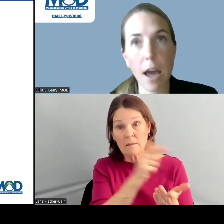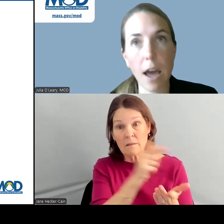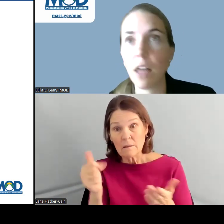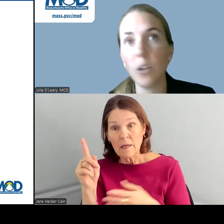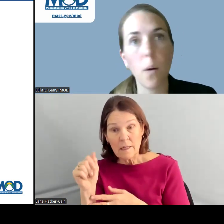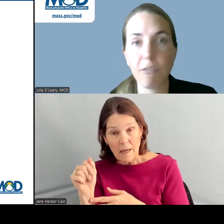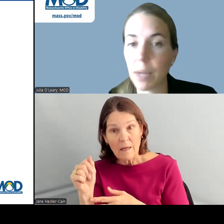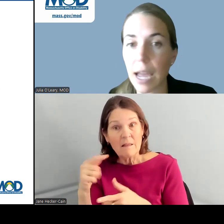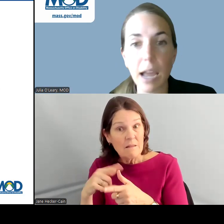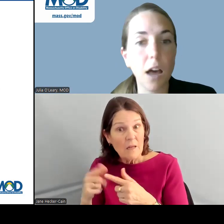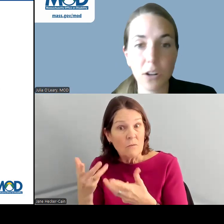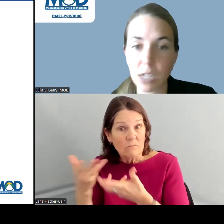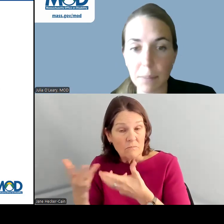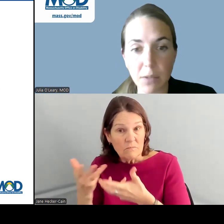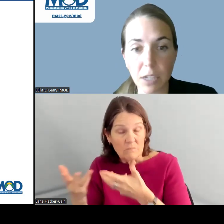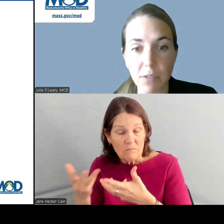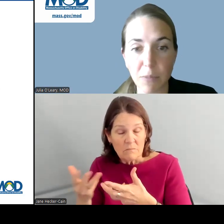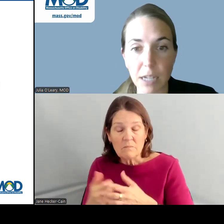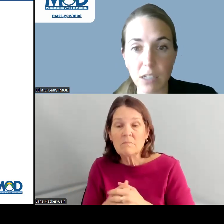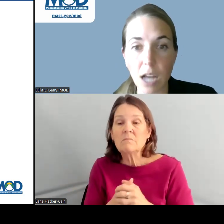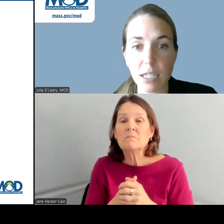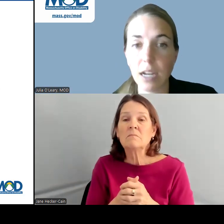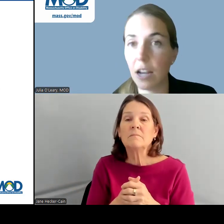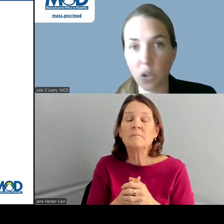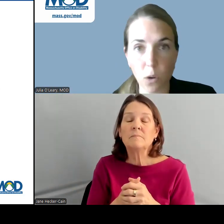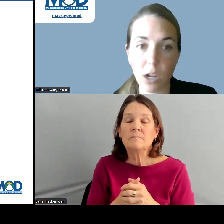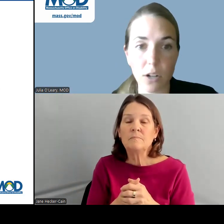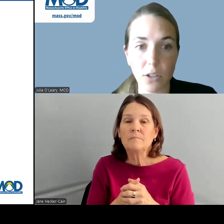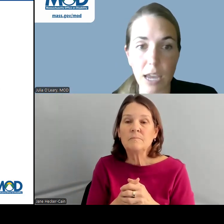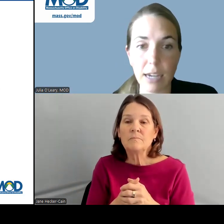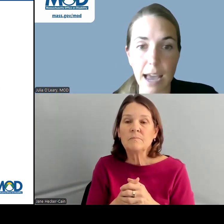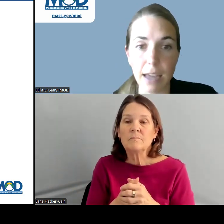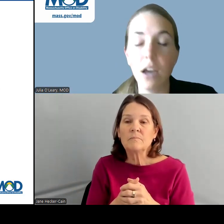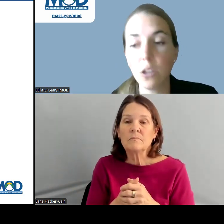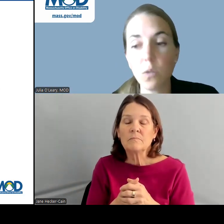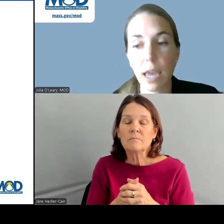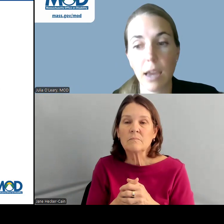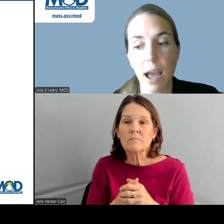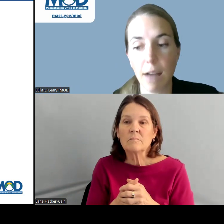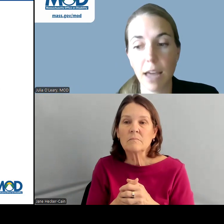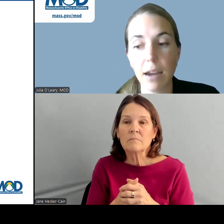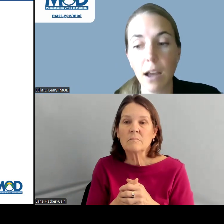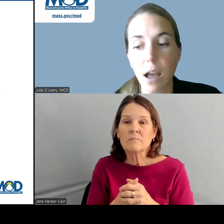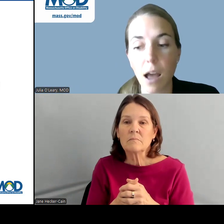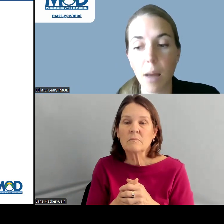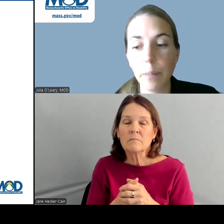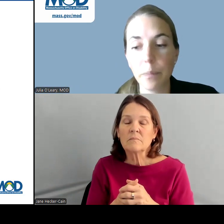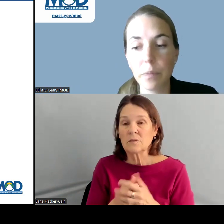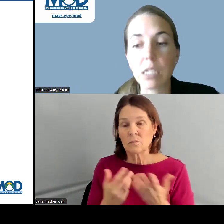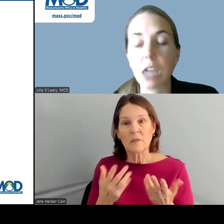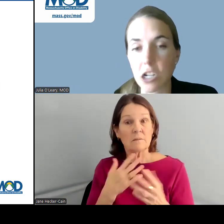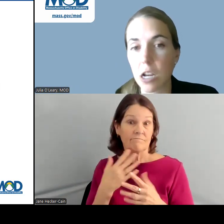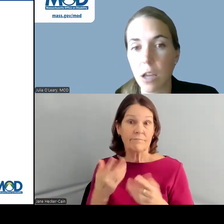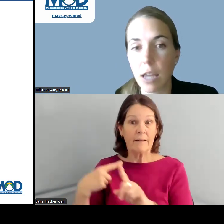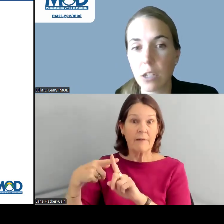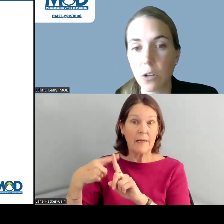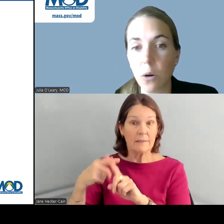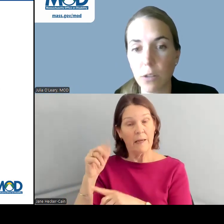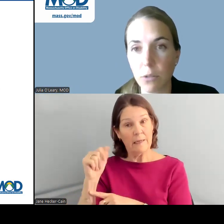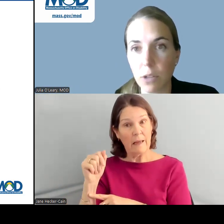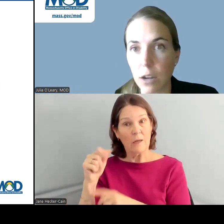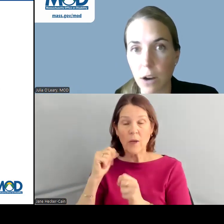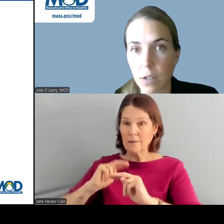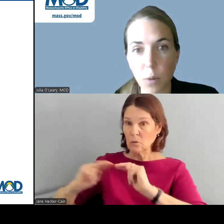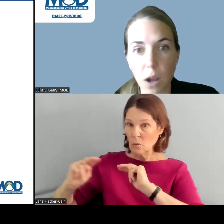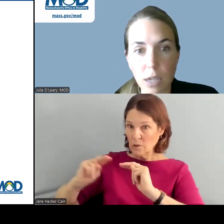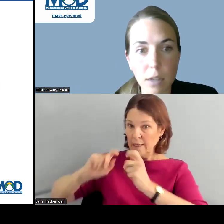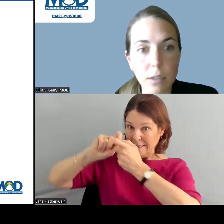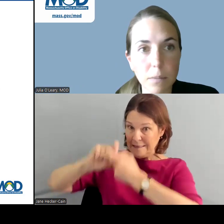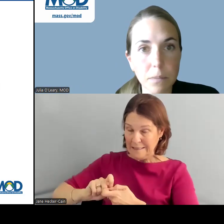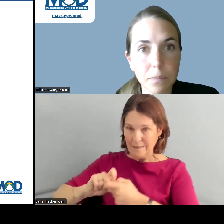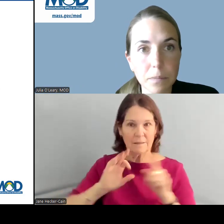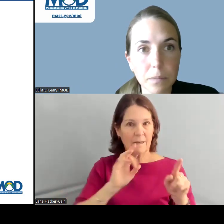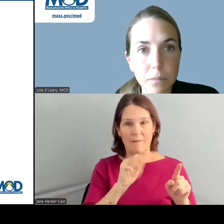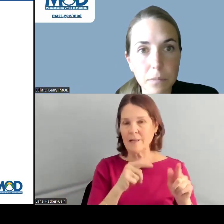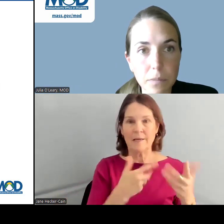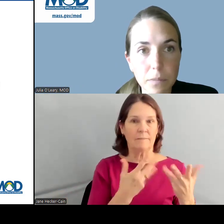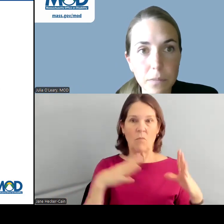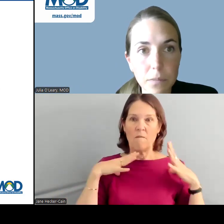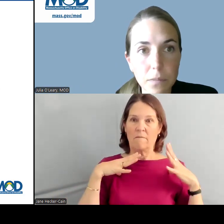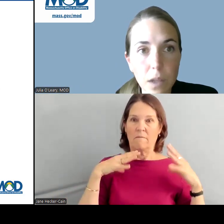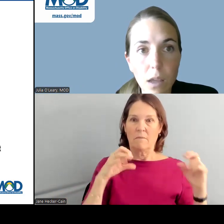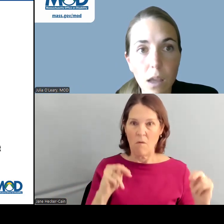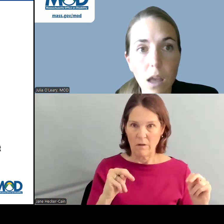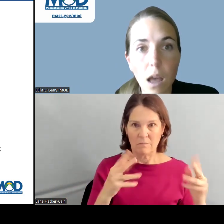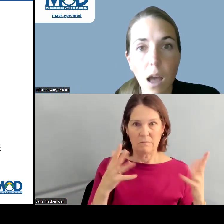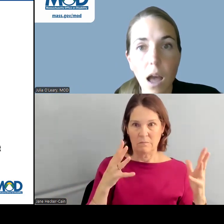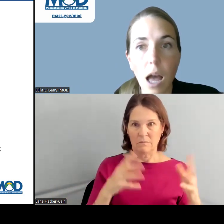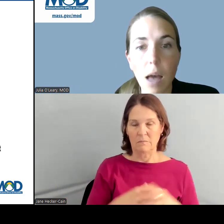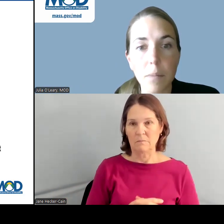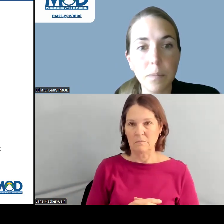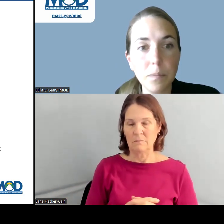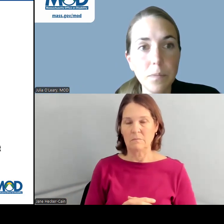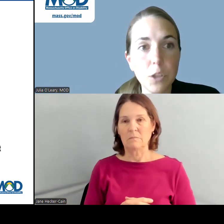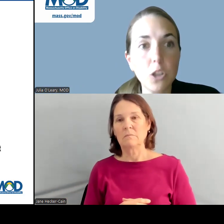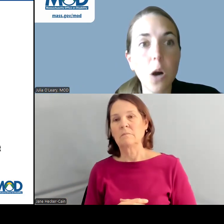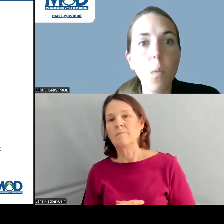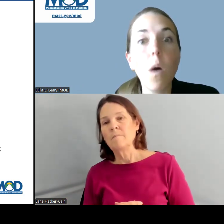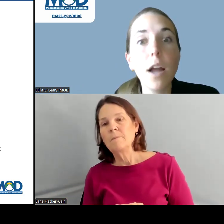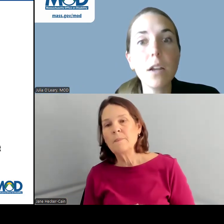But once that, you know, FMLA, and other types of leave have been exhausted and you're working under the ADA, you can have that discussion, as you're going through the interactive process.